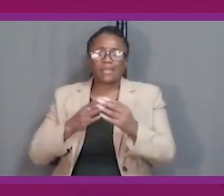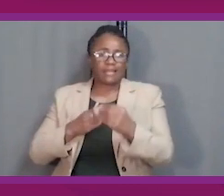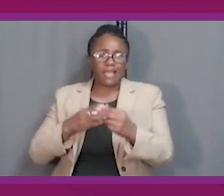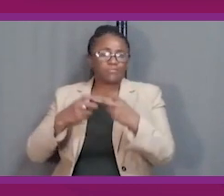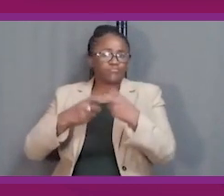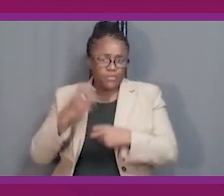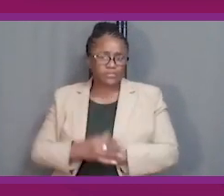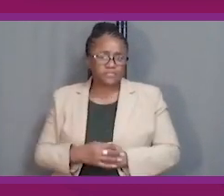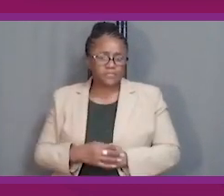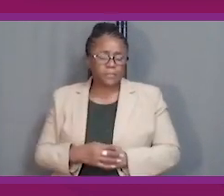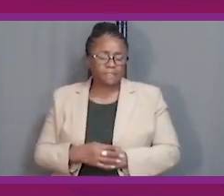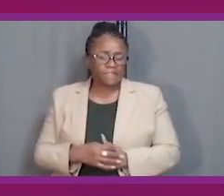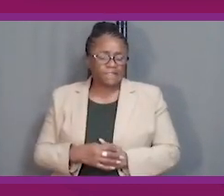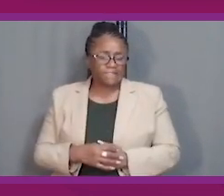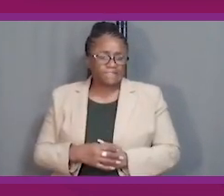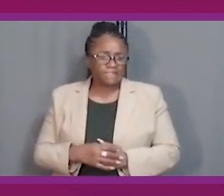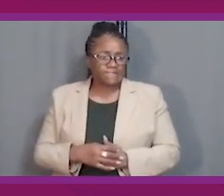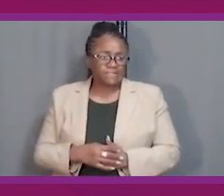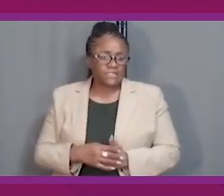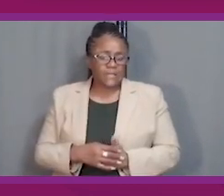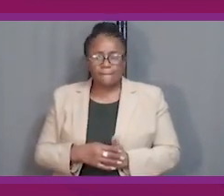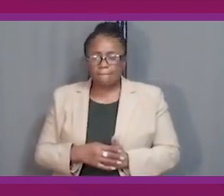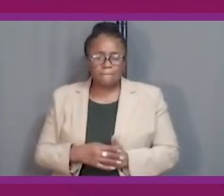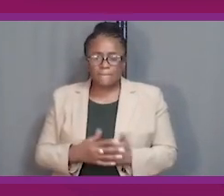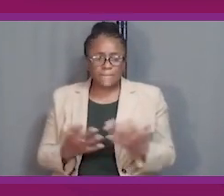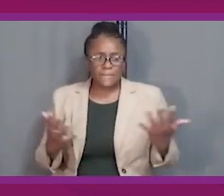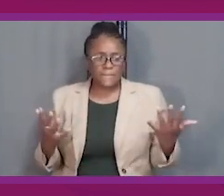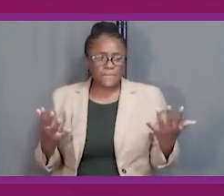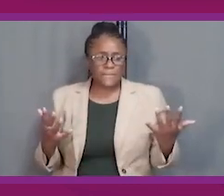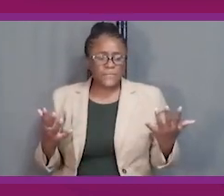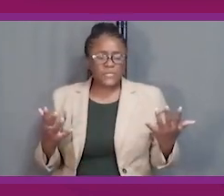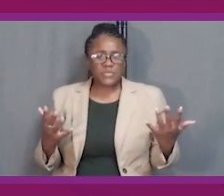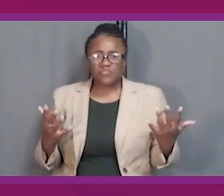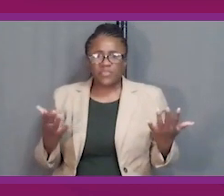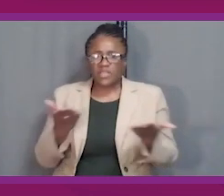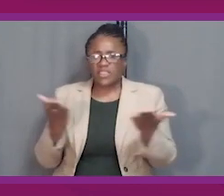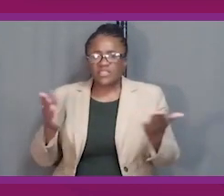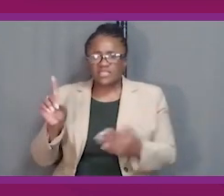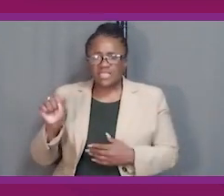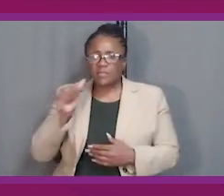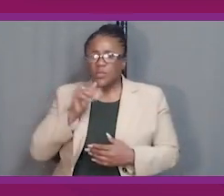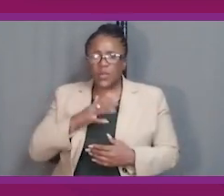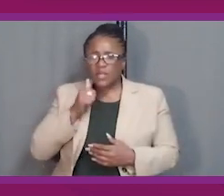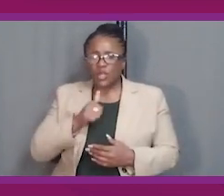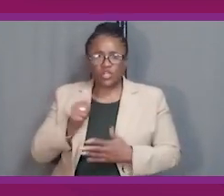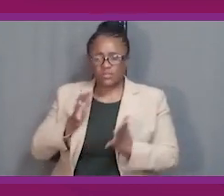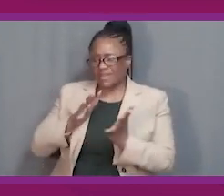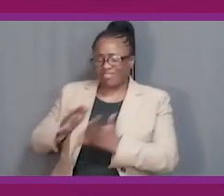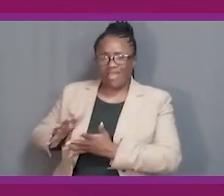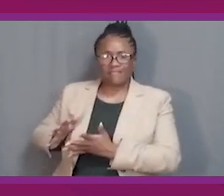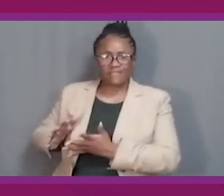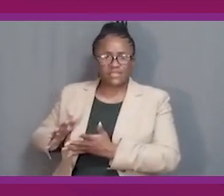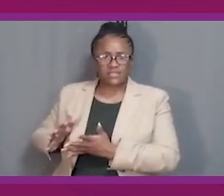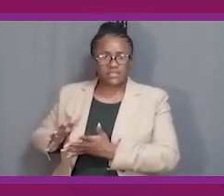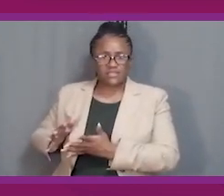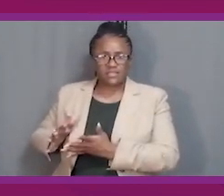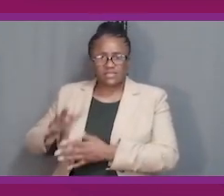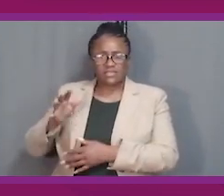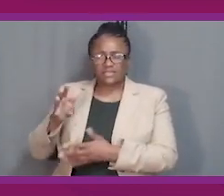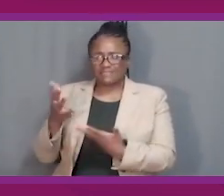these disabled women and girls are being left behind. And this is a piece of the global